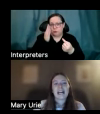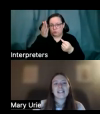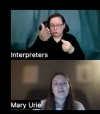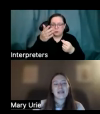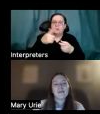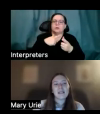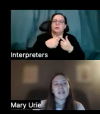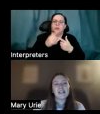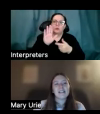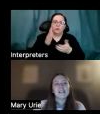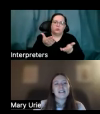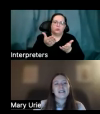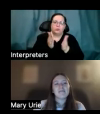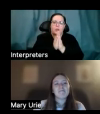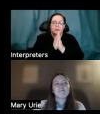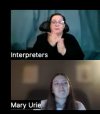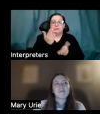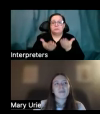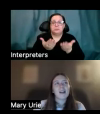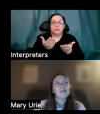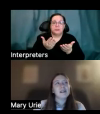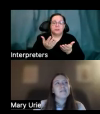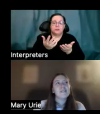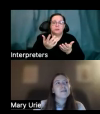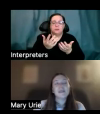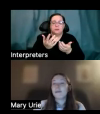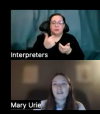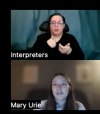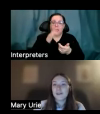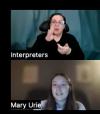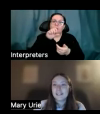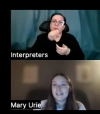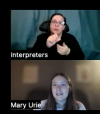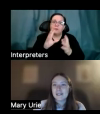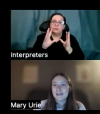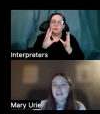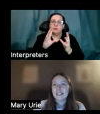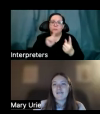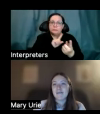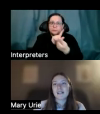asked might be I would love to meet with you to give more